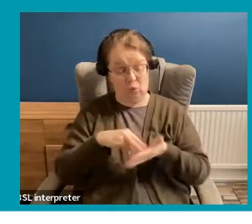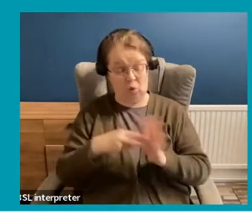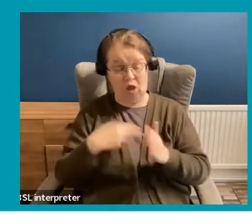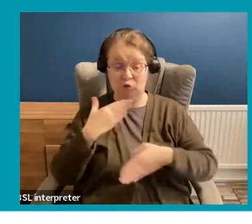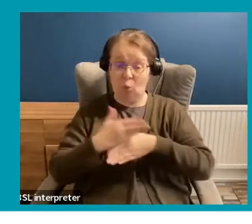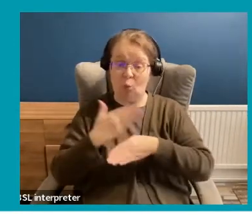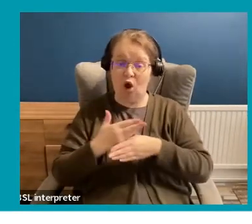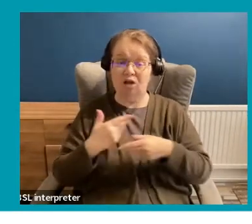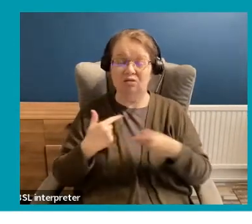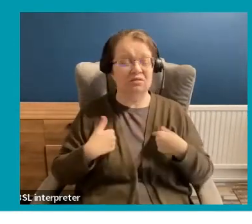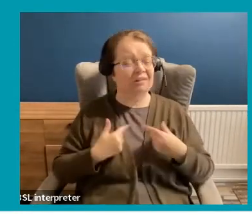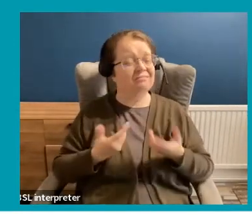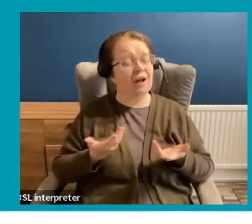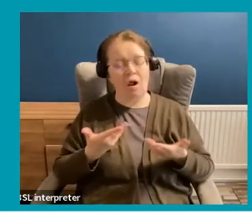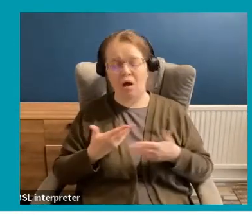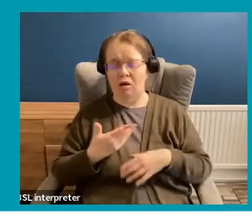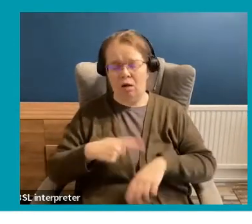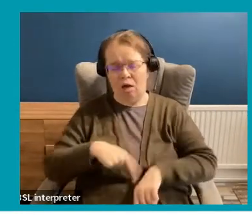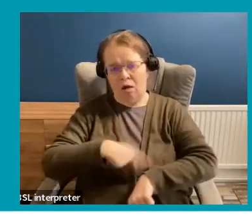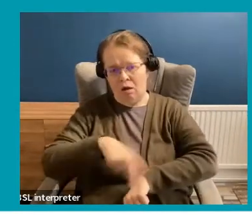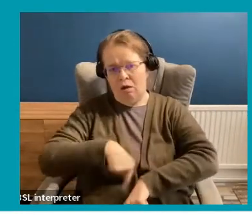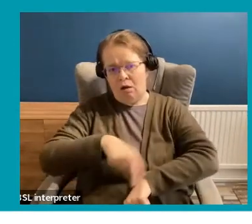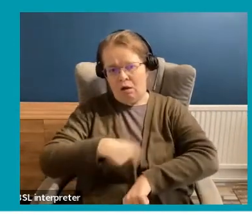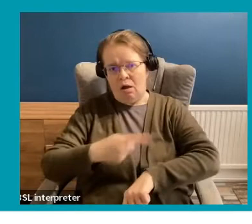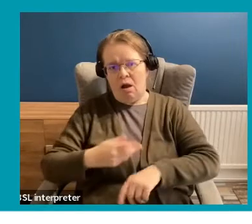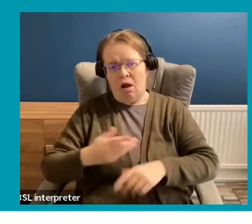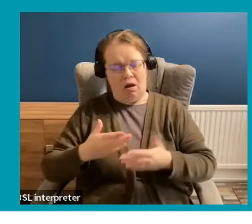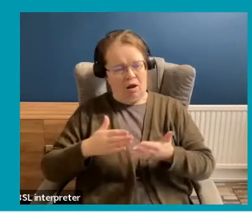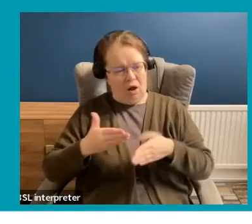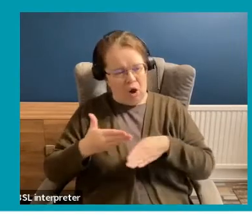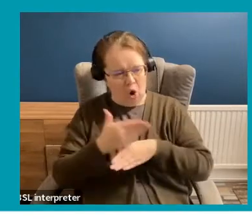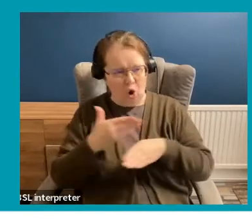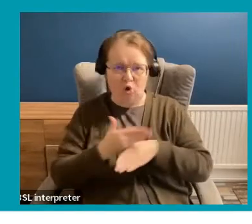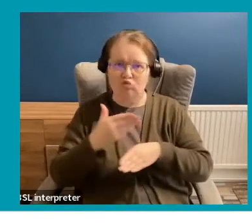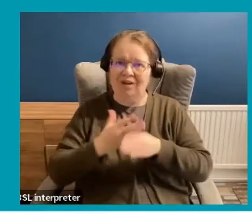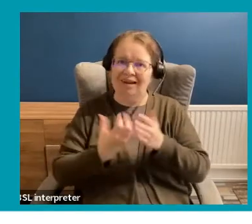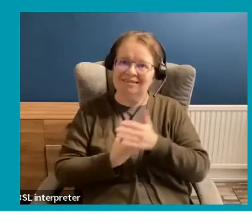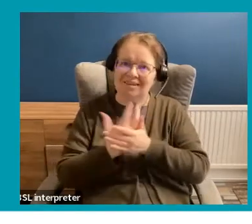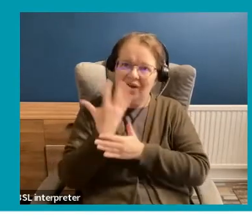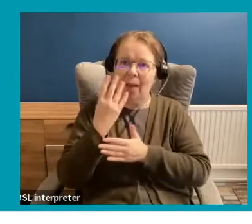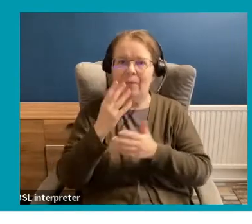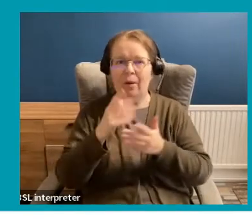we spent a long time developing a career development program to get more women